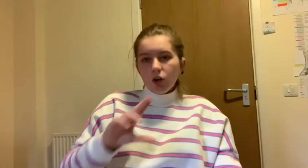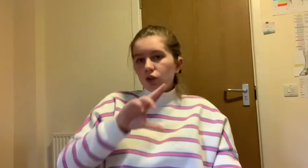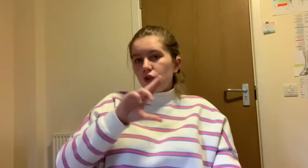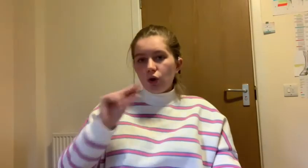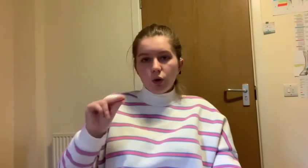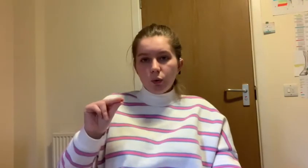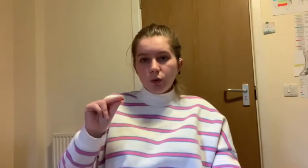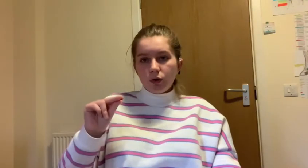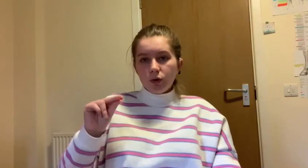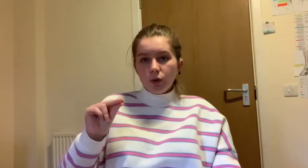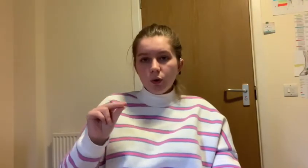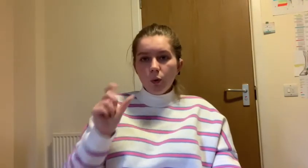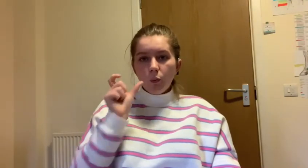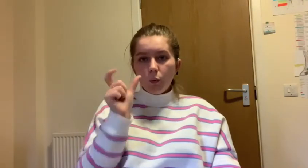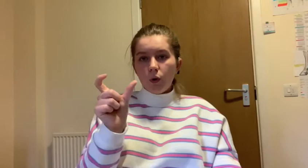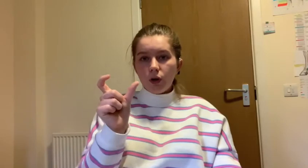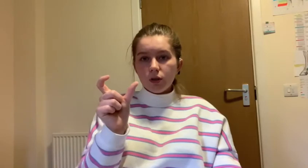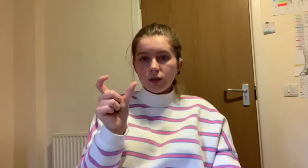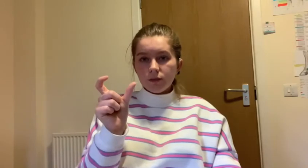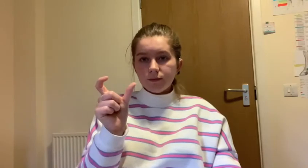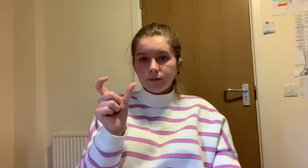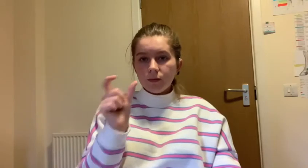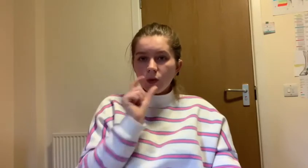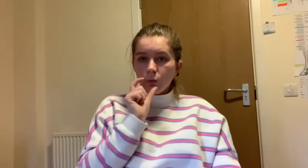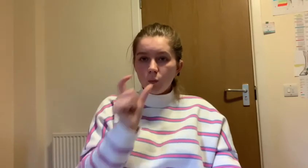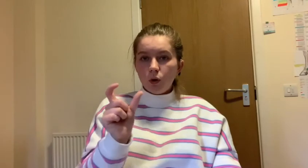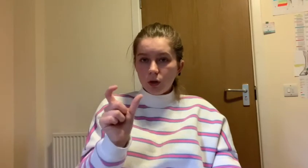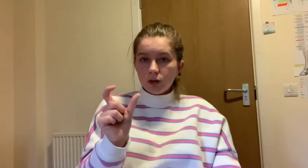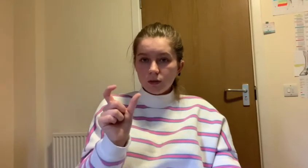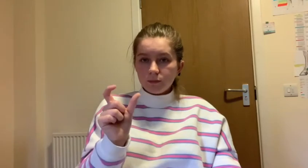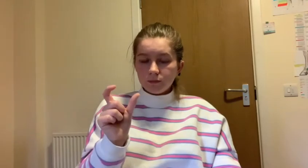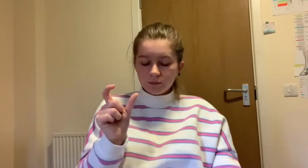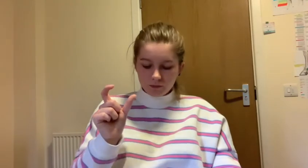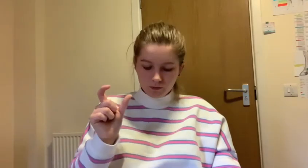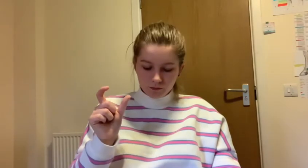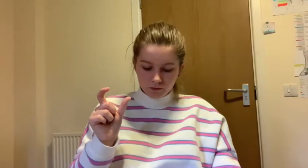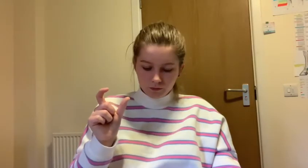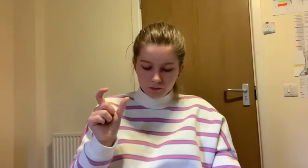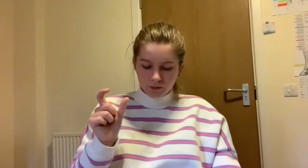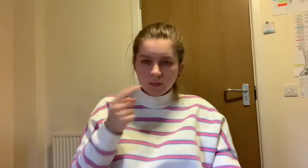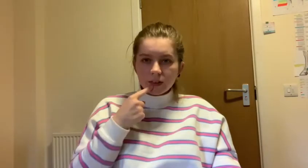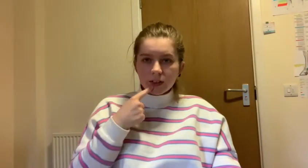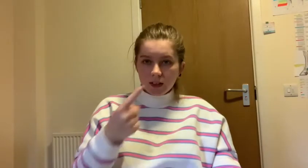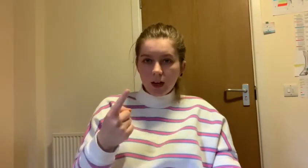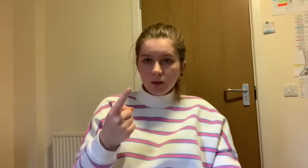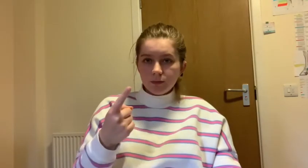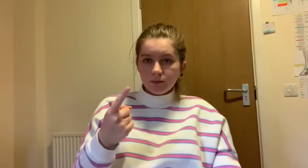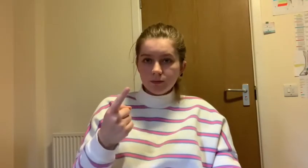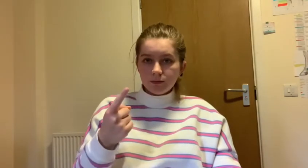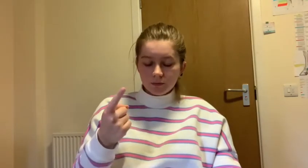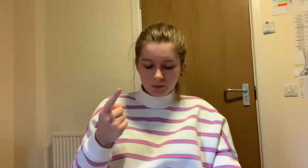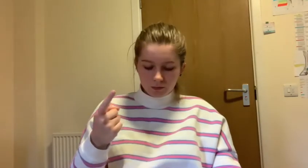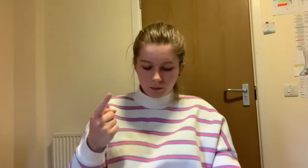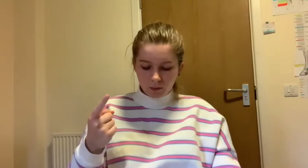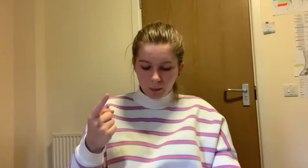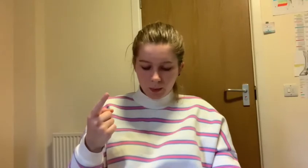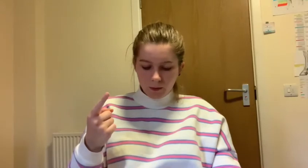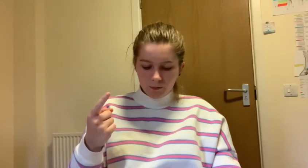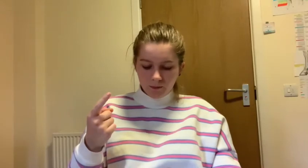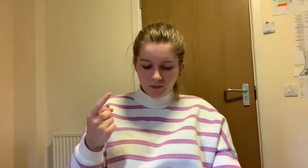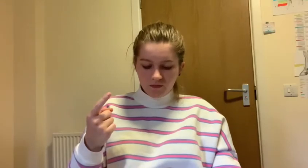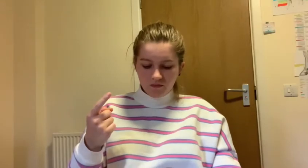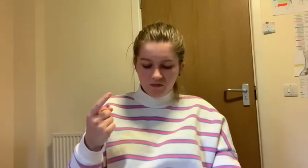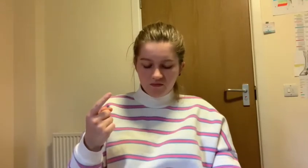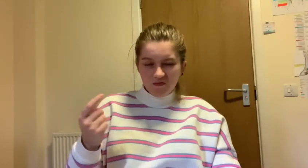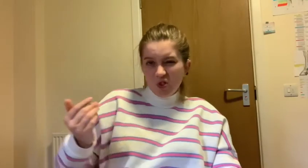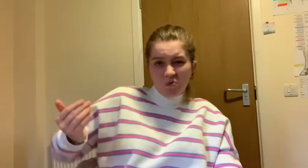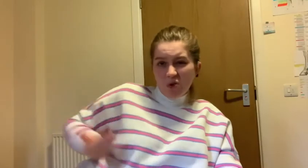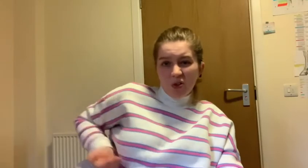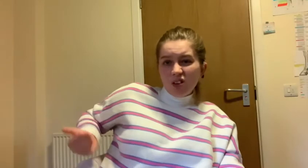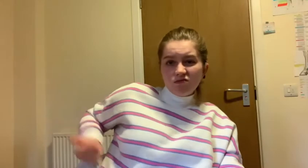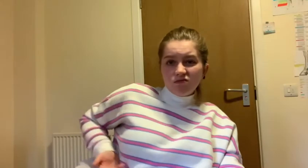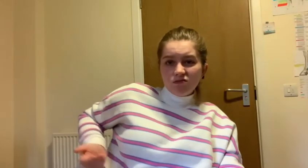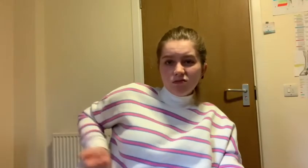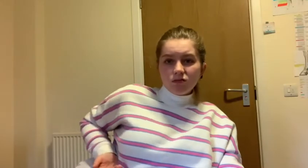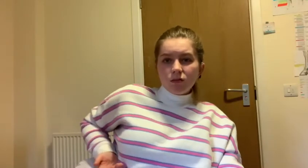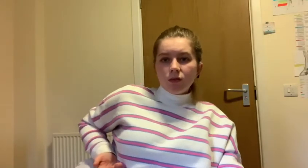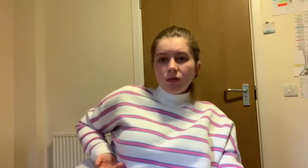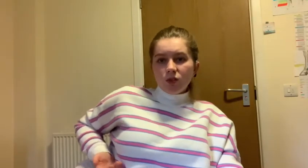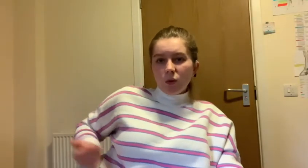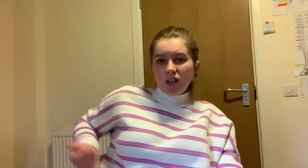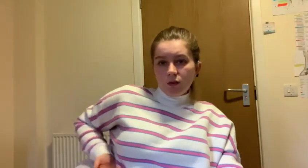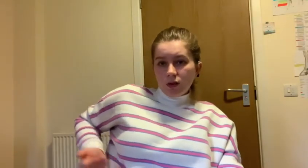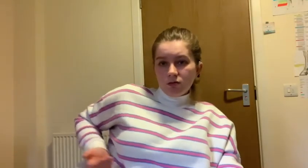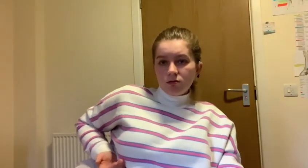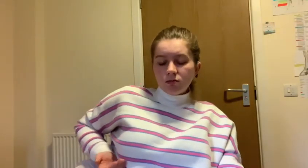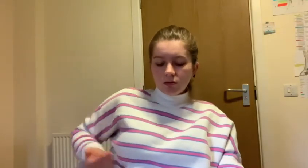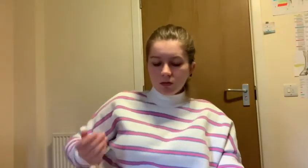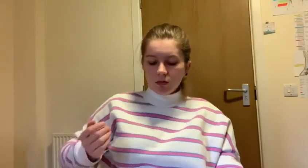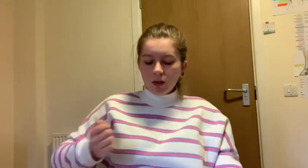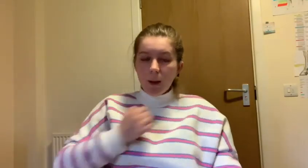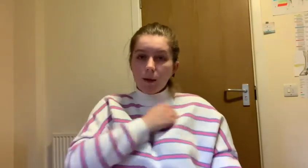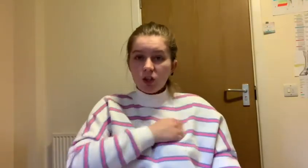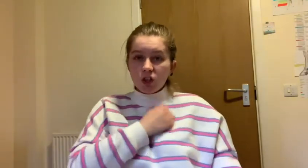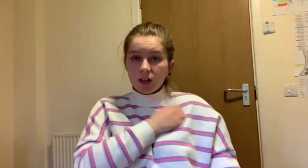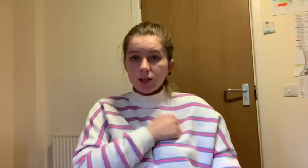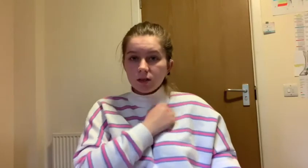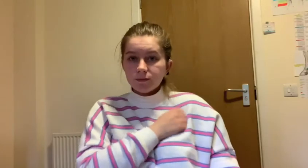"No words" word "to tell" "don't bother" "don't even apologise"